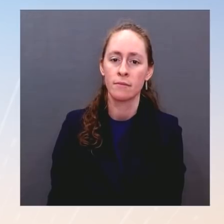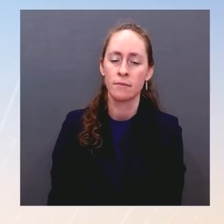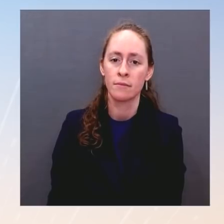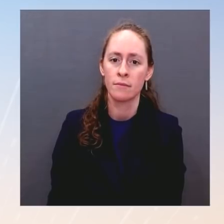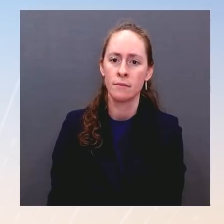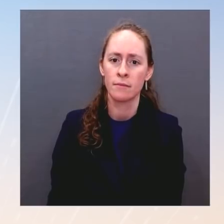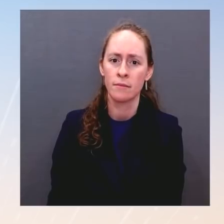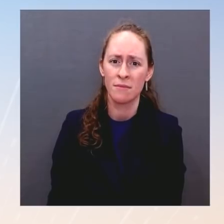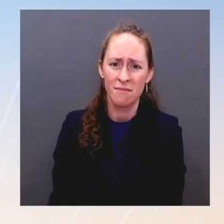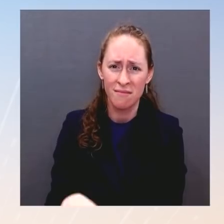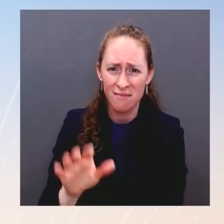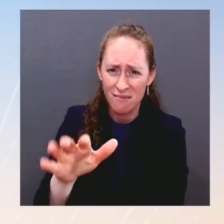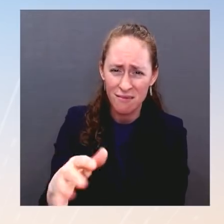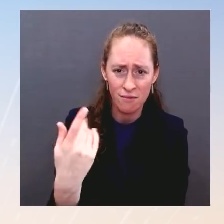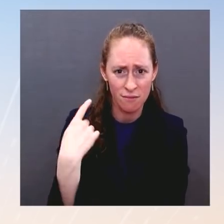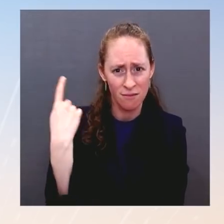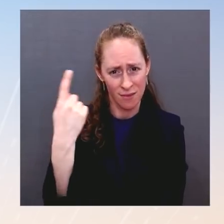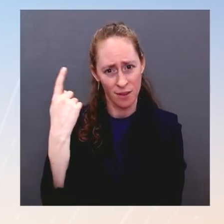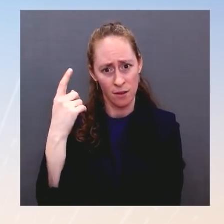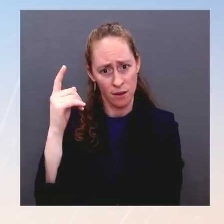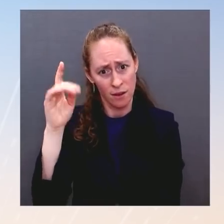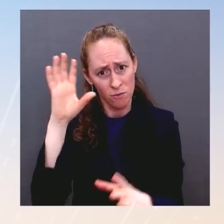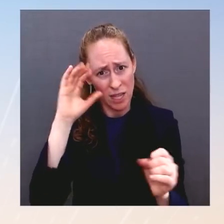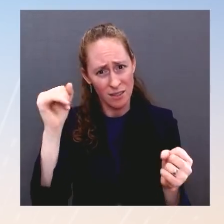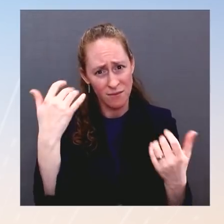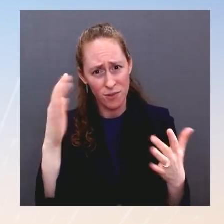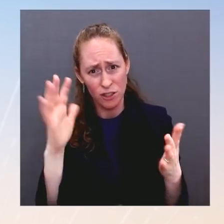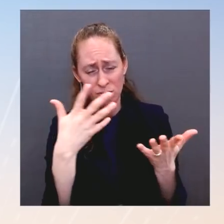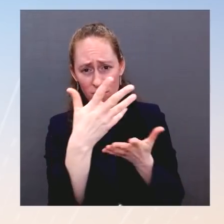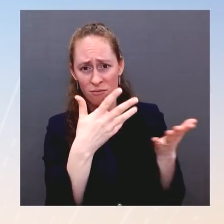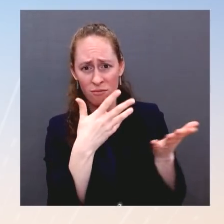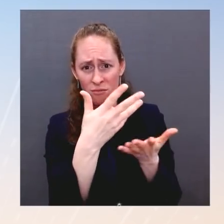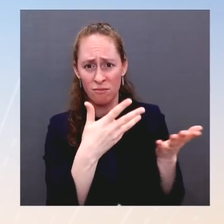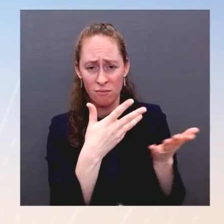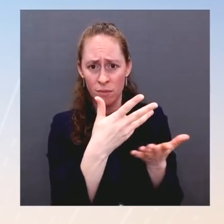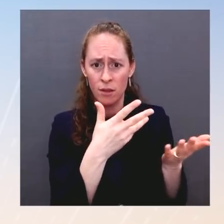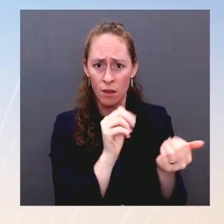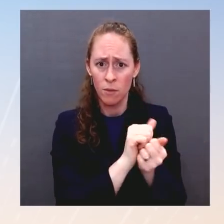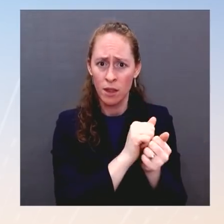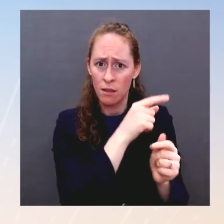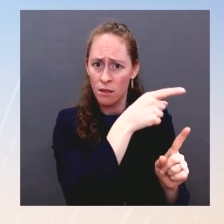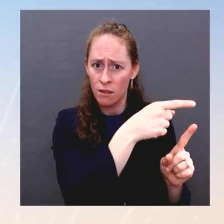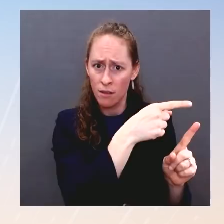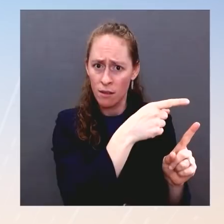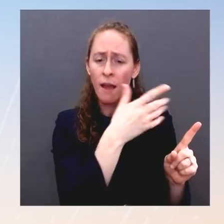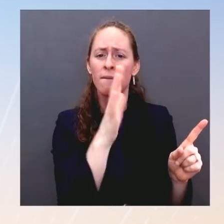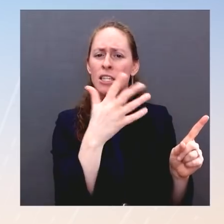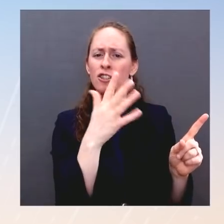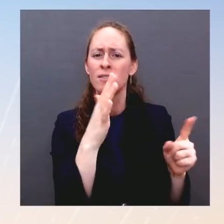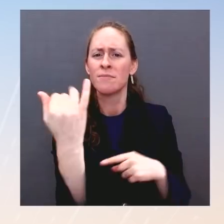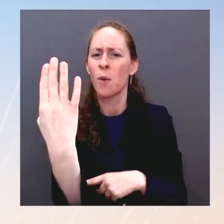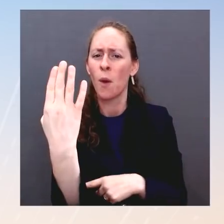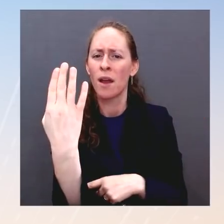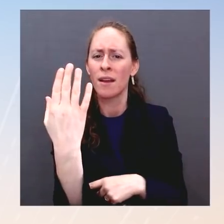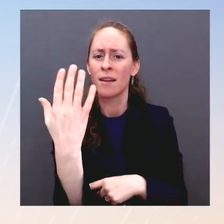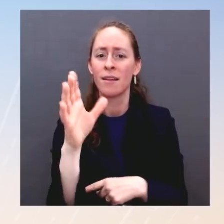Ms. Psaki: Oh, okay. One more. One more. Last one. The Press: Thank you, Jen -- Ms. Psaki: Oh, go ahead. Yeah. The Press: Thank you, Jen. You've said -- you've said that the U.S. --